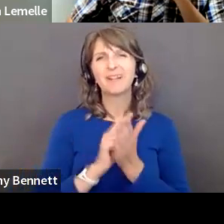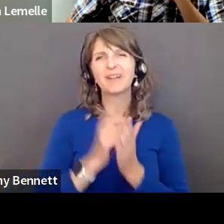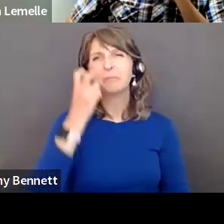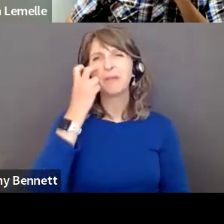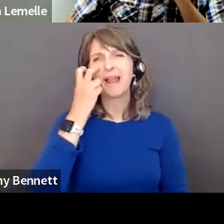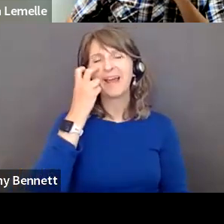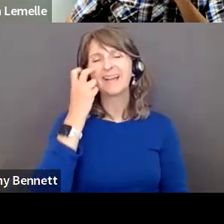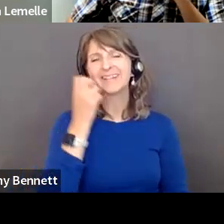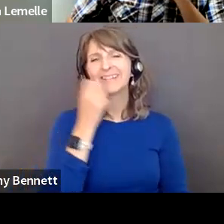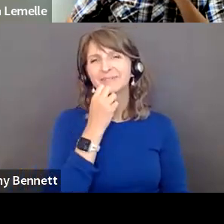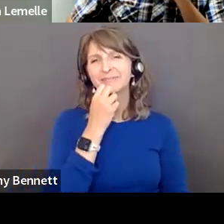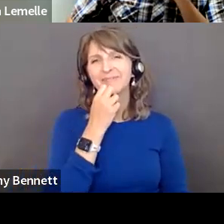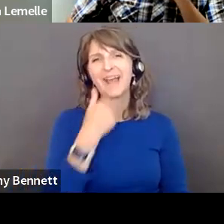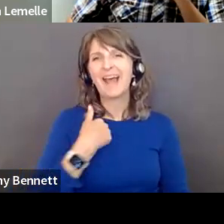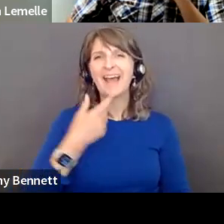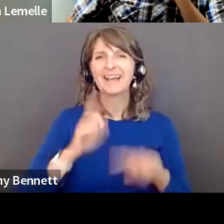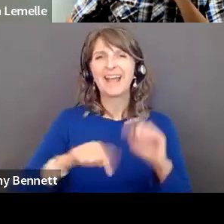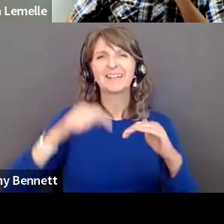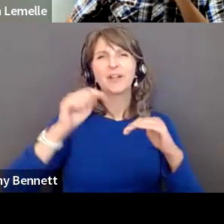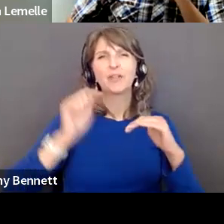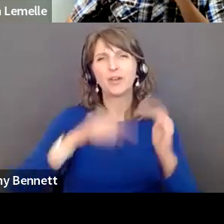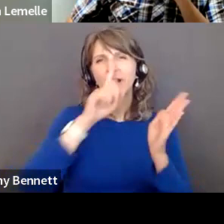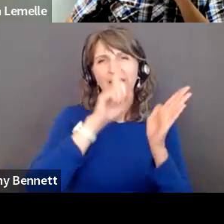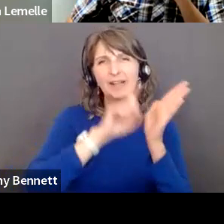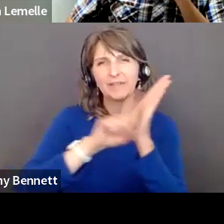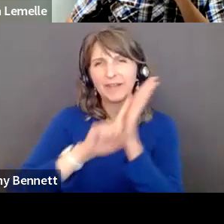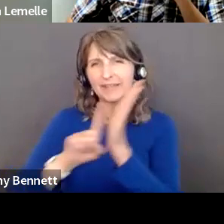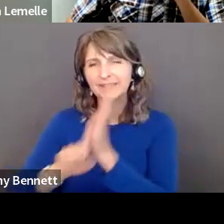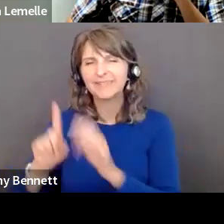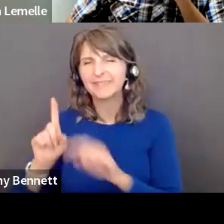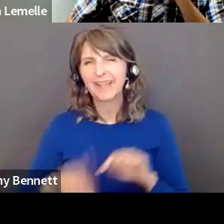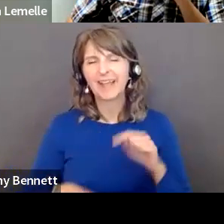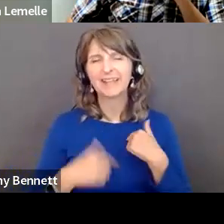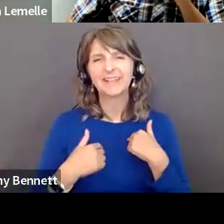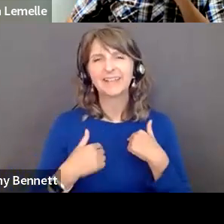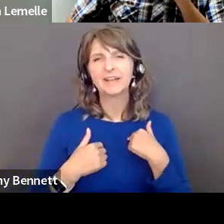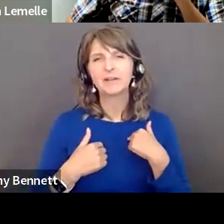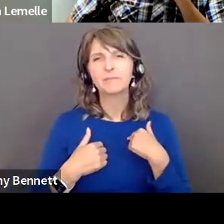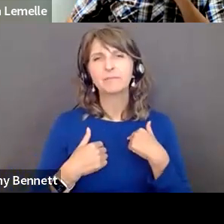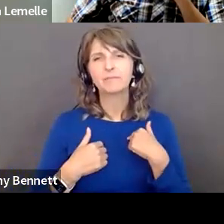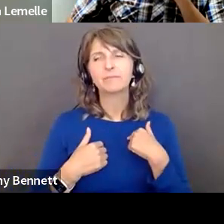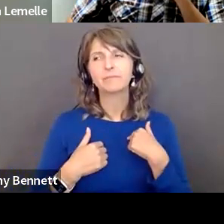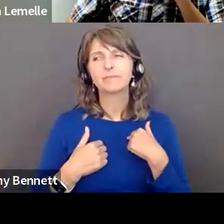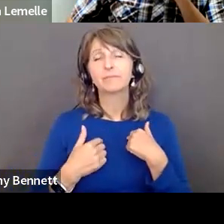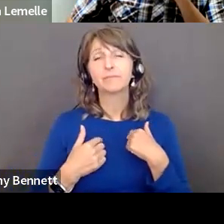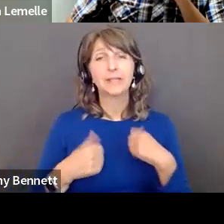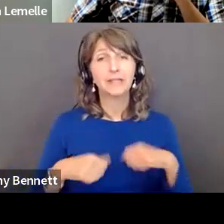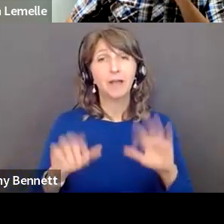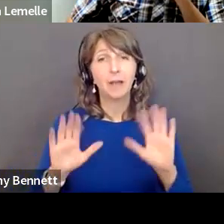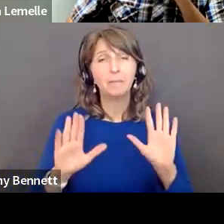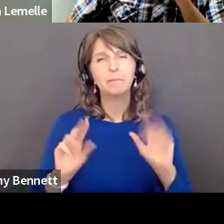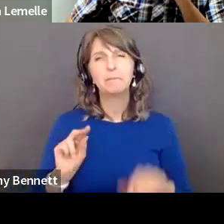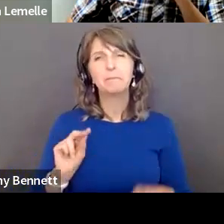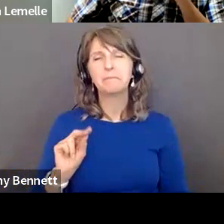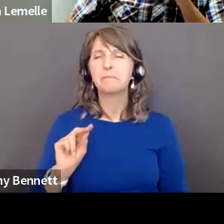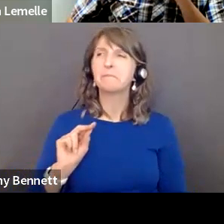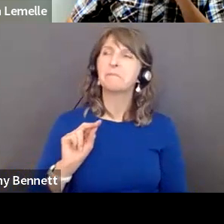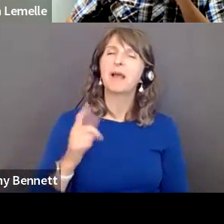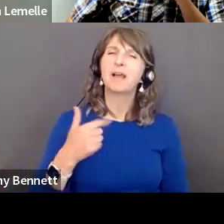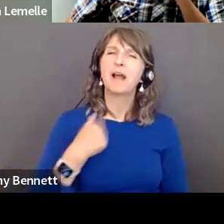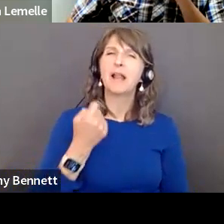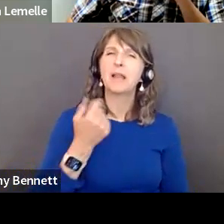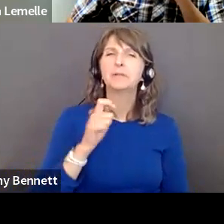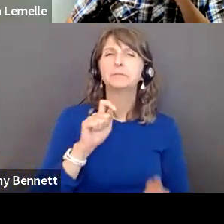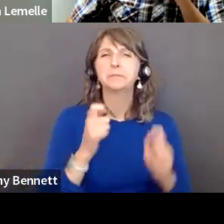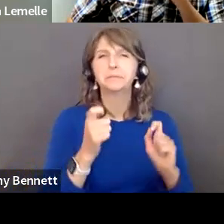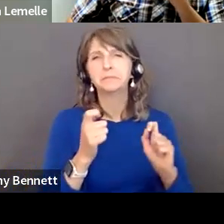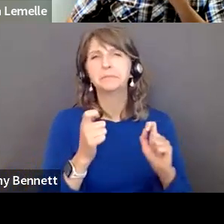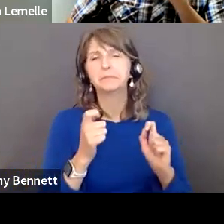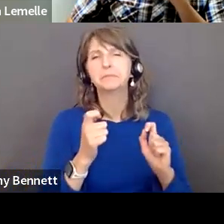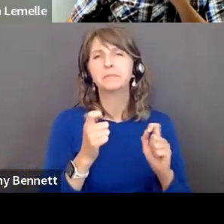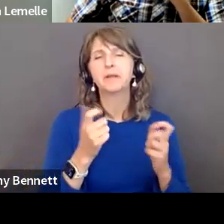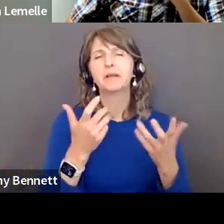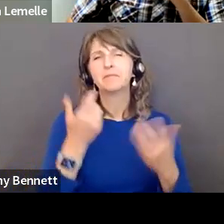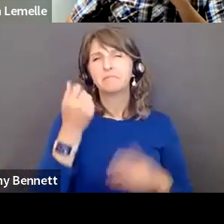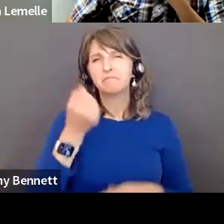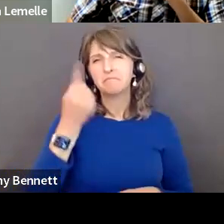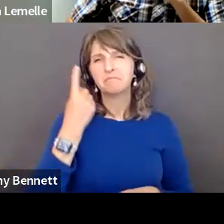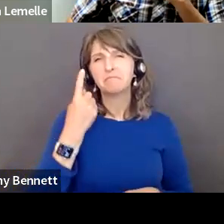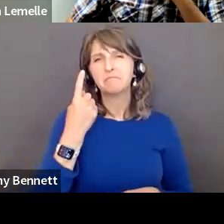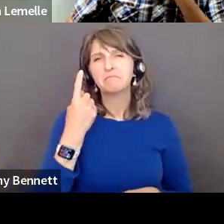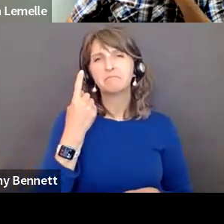Thoroughly investigate things. I didn't give up on my dream. I'm more of switched over to the fact that there are